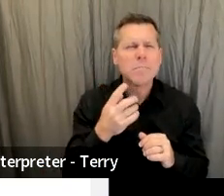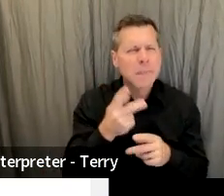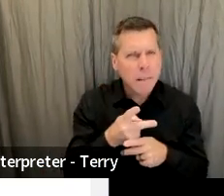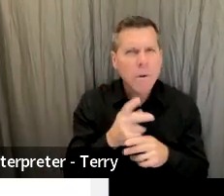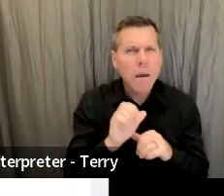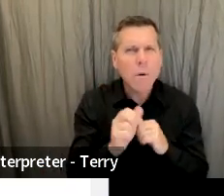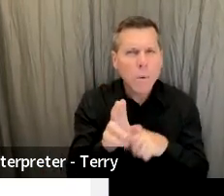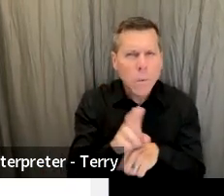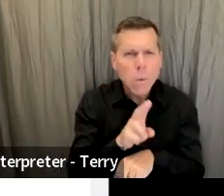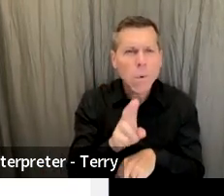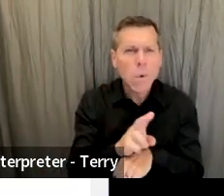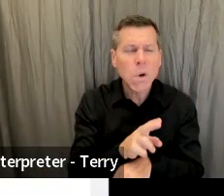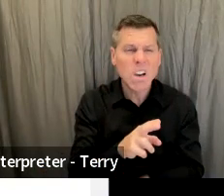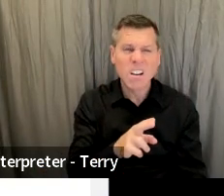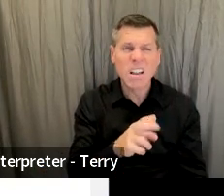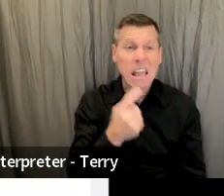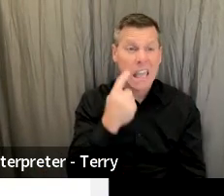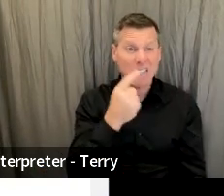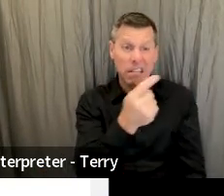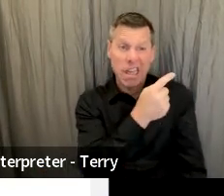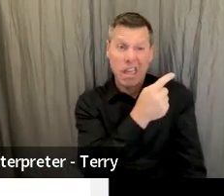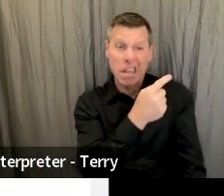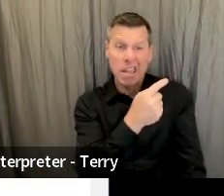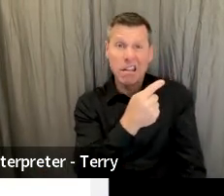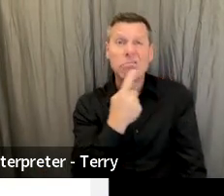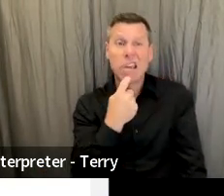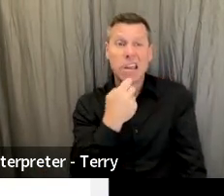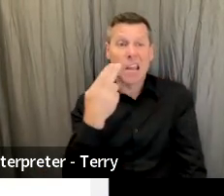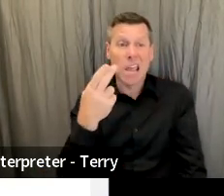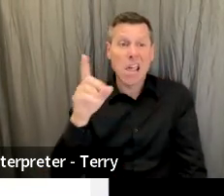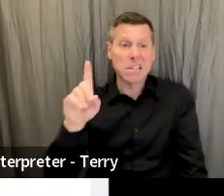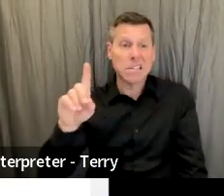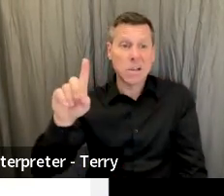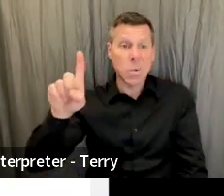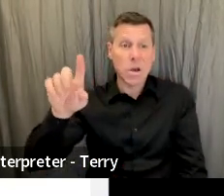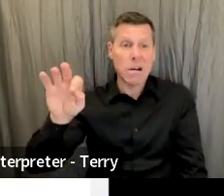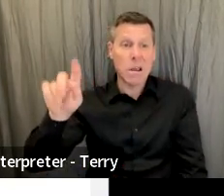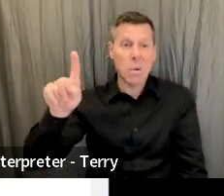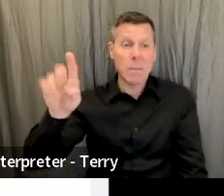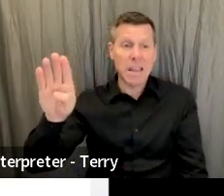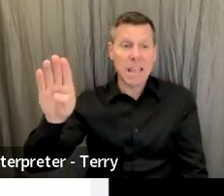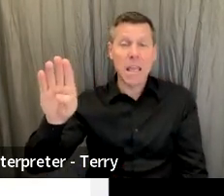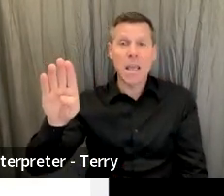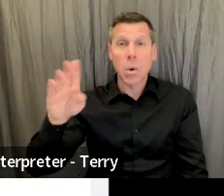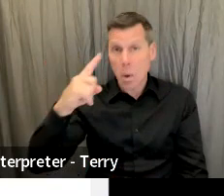Some of these, if you use this specific shade of red the black font on top of it, it is not going to be reader friendly.